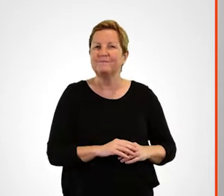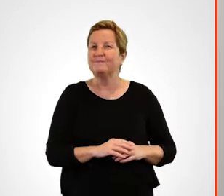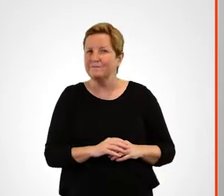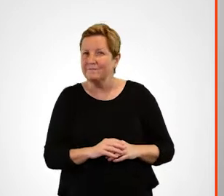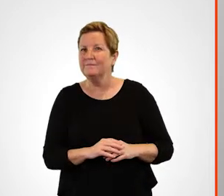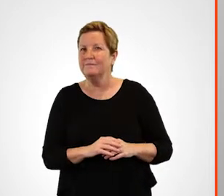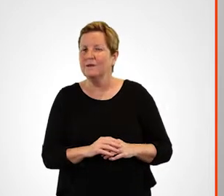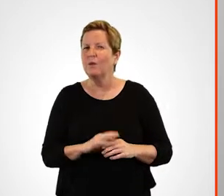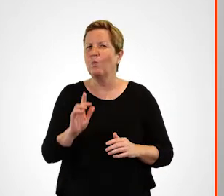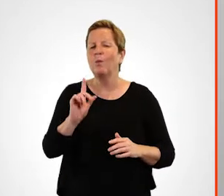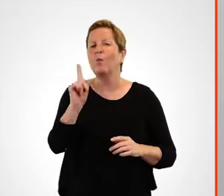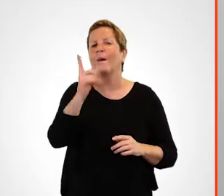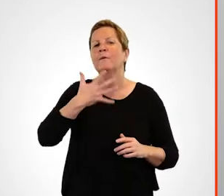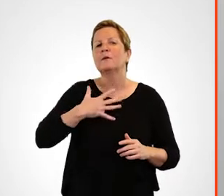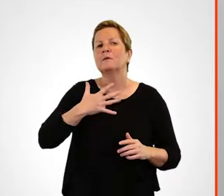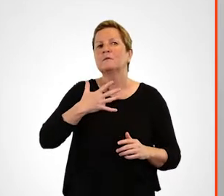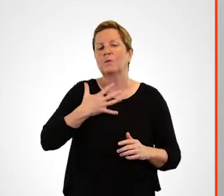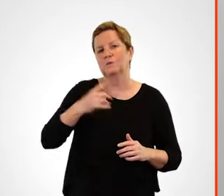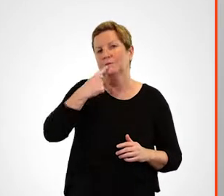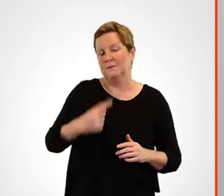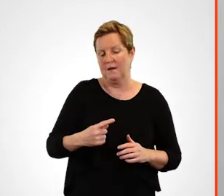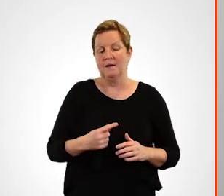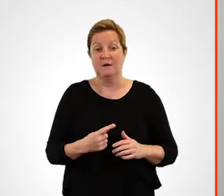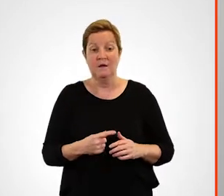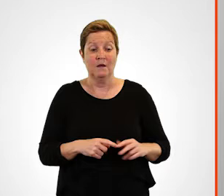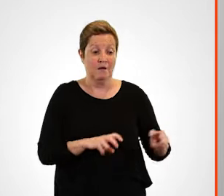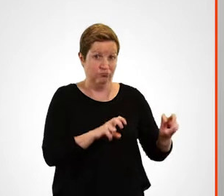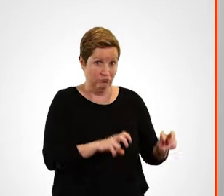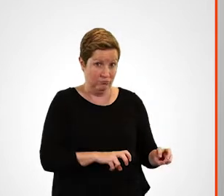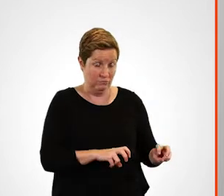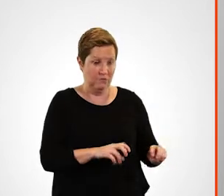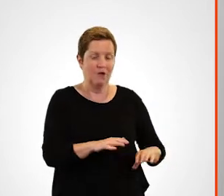The point I would like to make with this is that when we slow down with a child